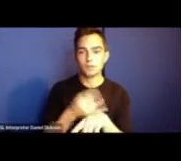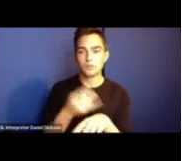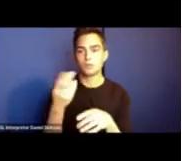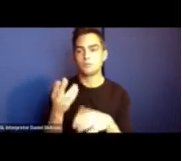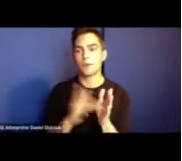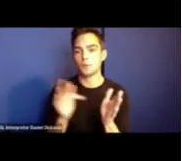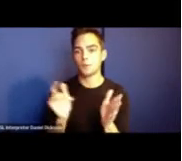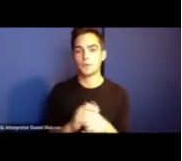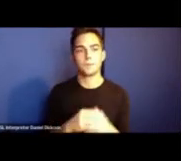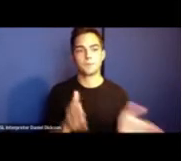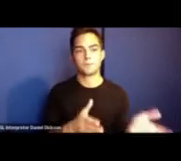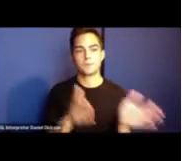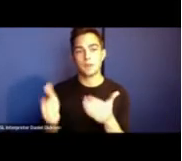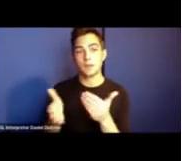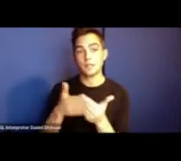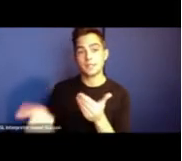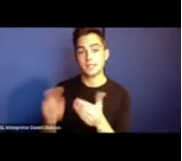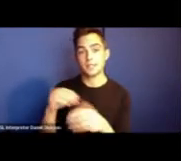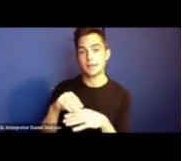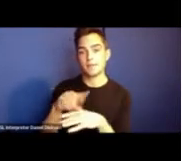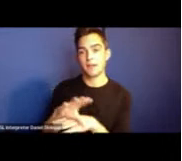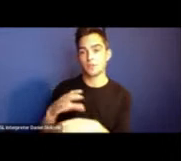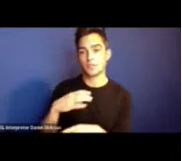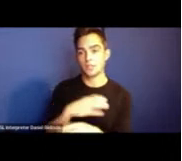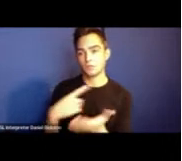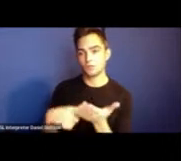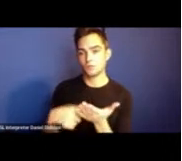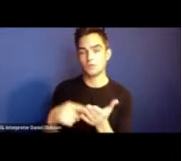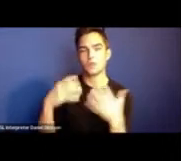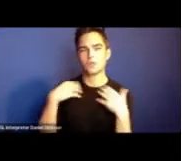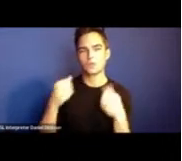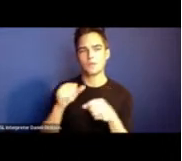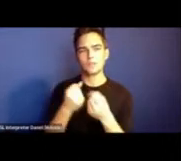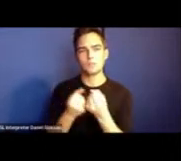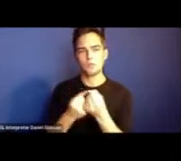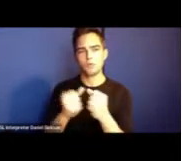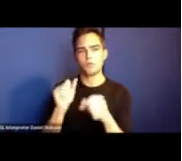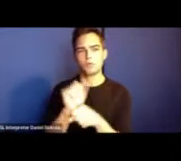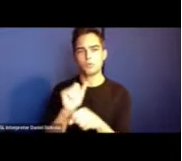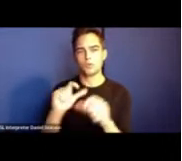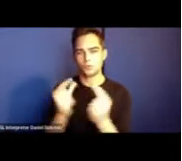So the next Advisory Council we're going to talk about is the recovery support workgroup. So the recovery support workgroup